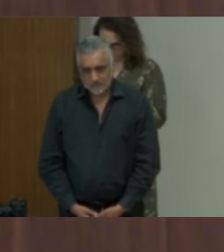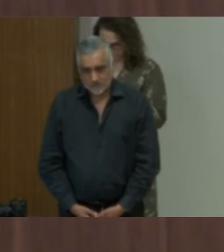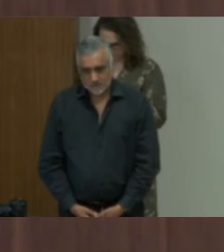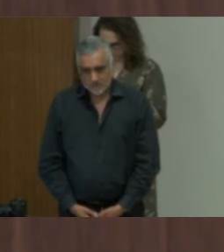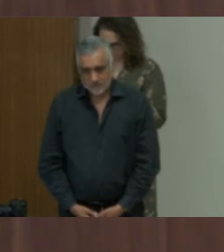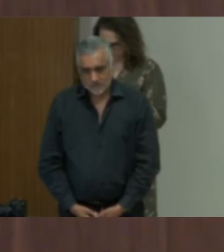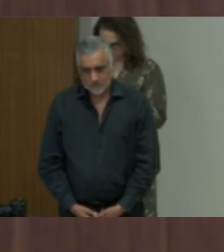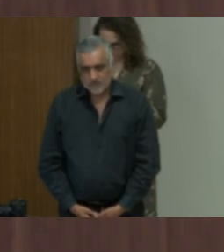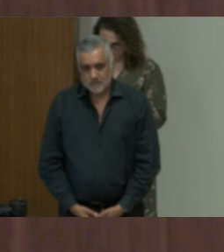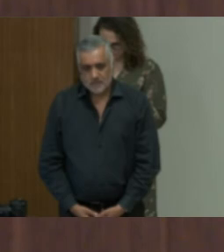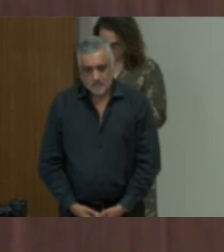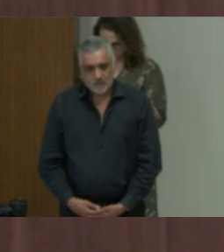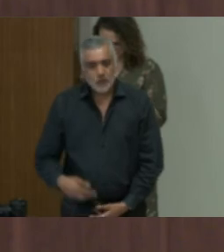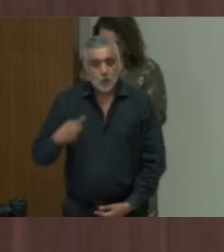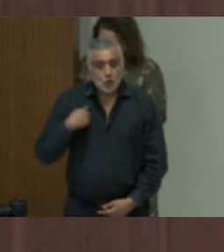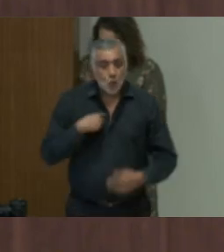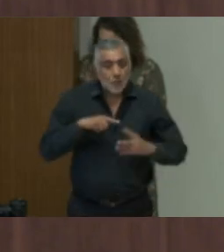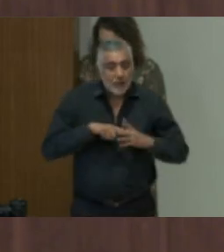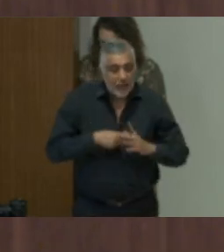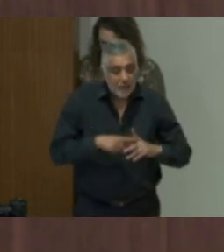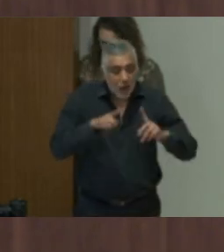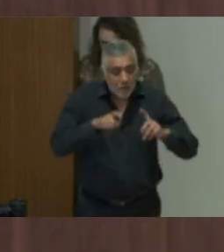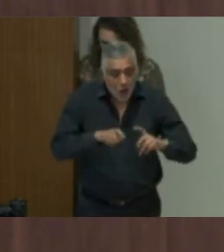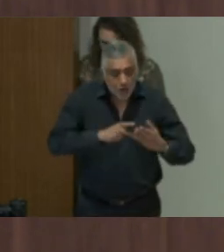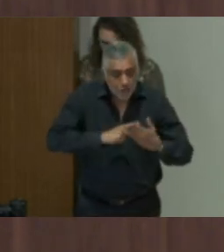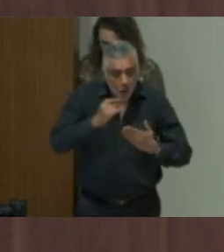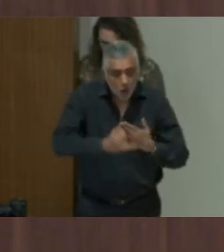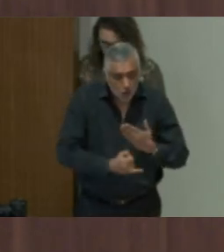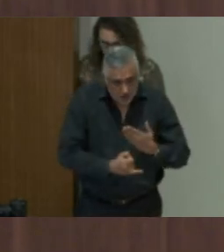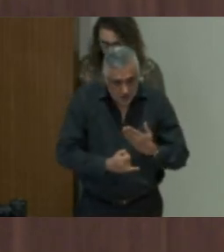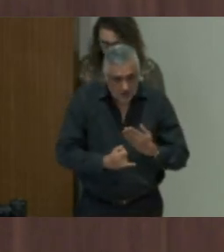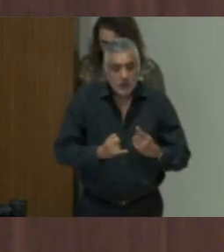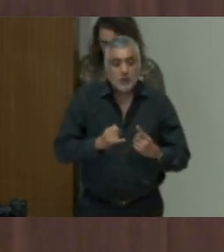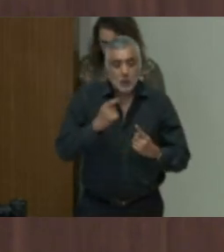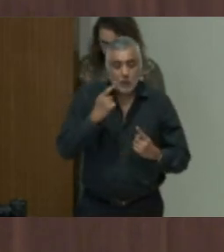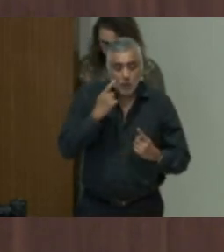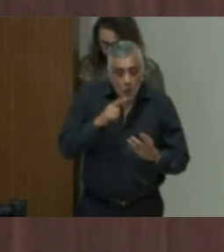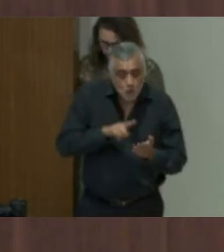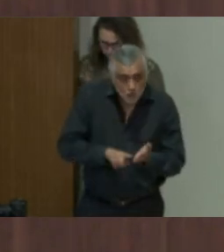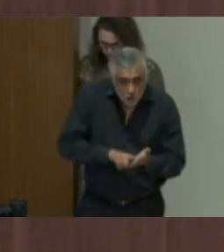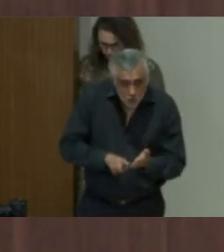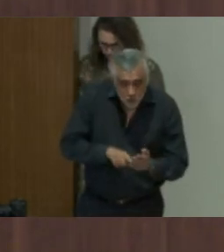So we've begun now a pilot project of research, which begins to